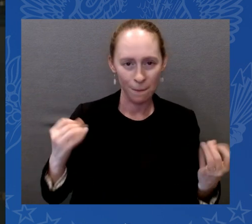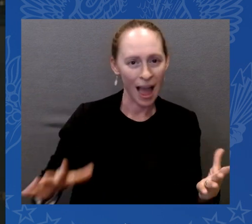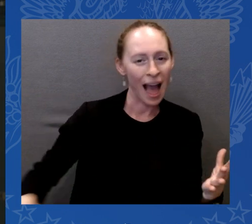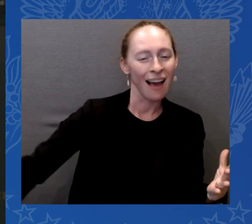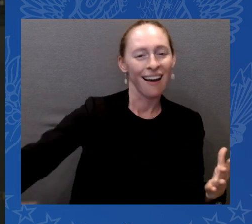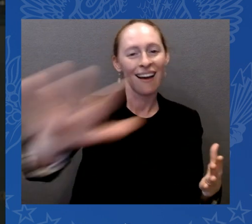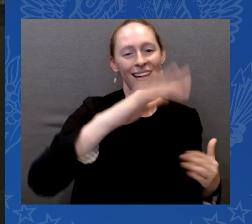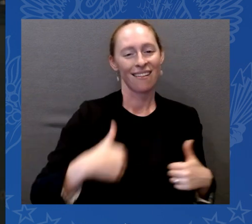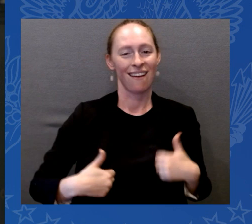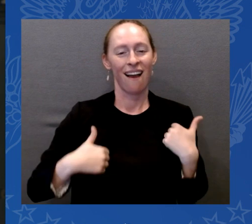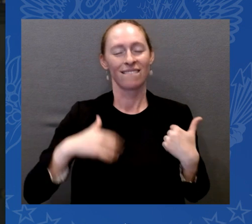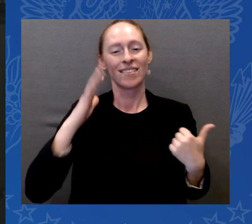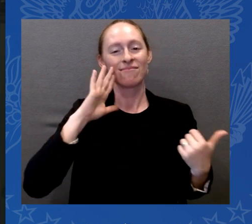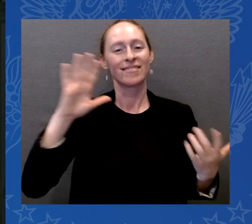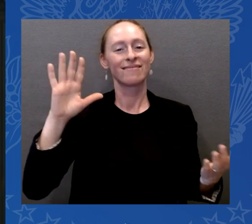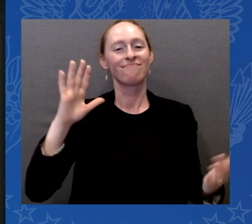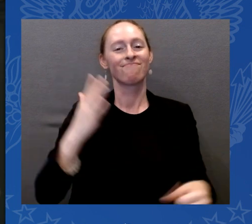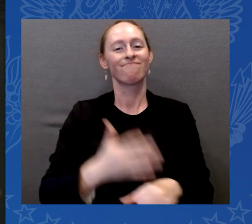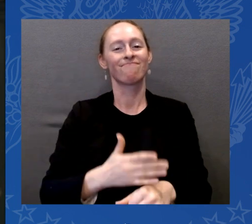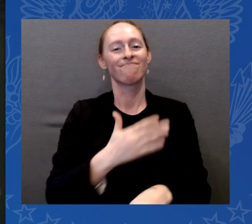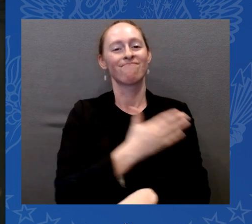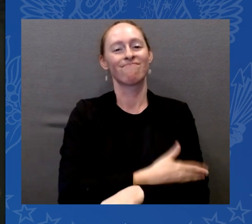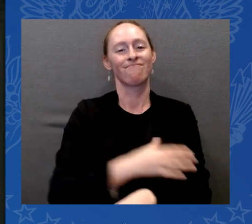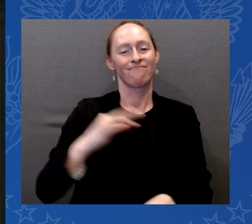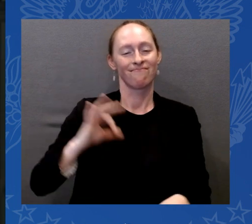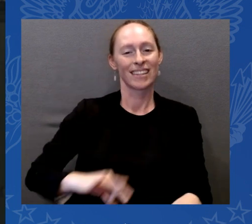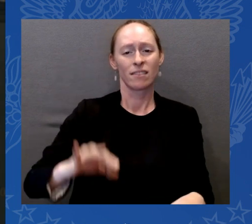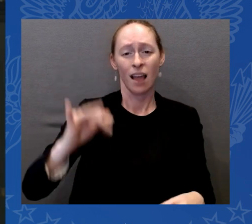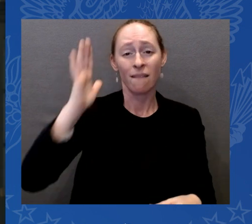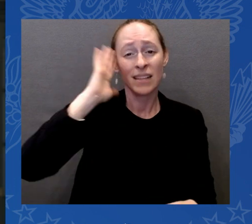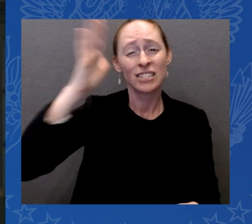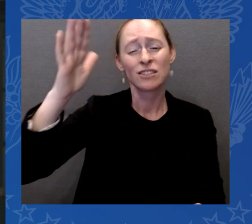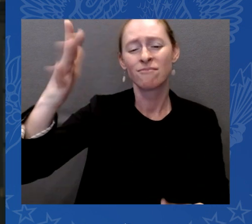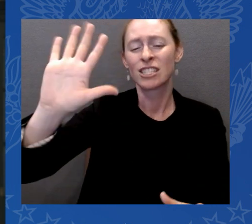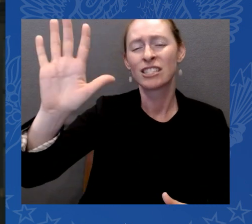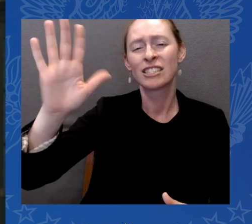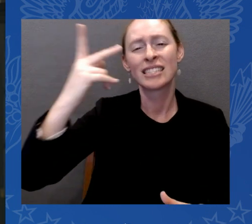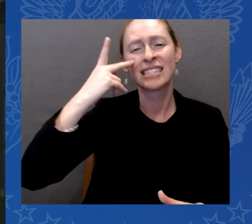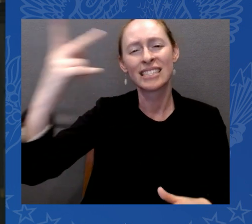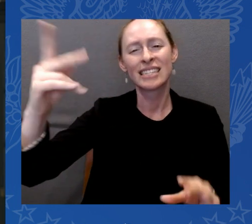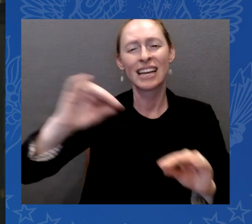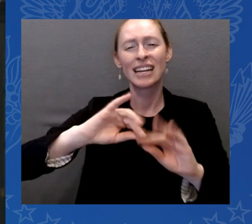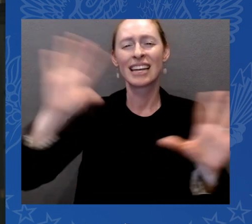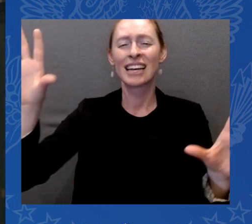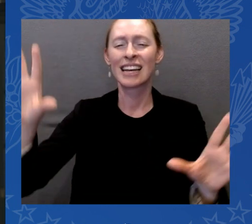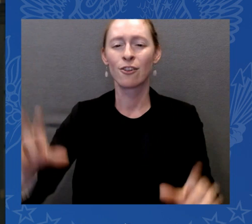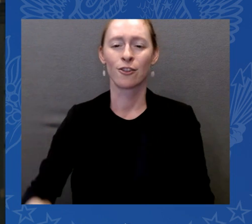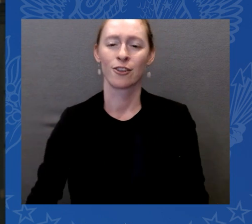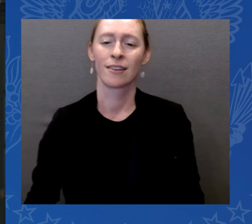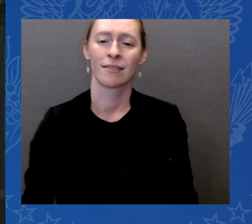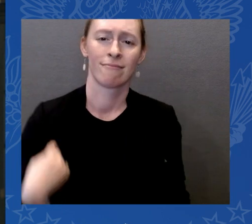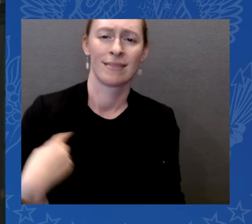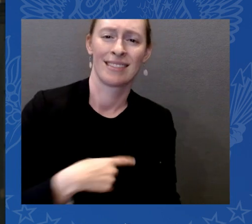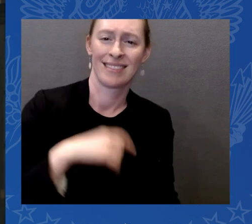the nation is transformed. Look at what we've already accomplished together: the historic Re- -- the historic American Rescue Plan